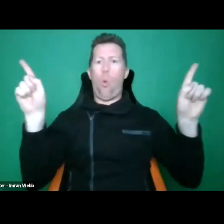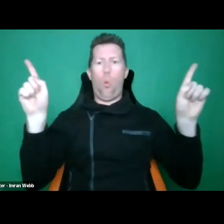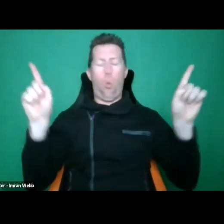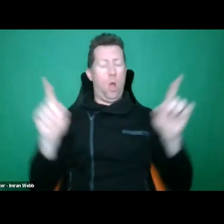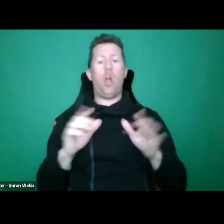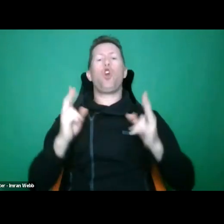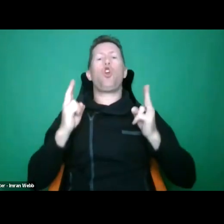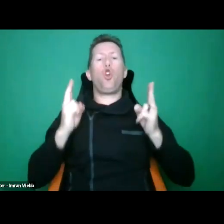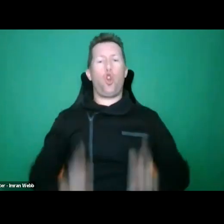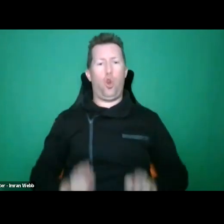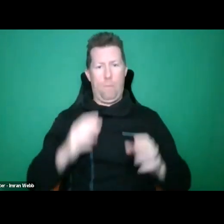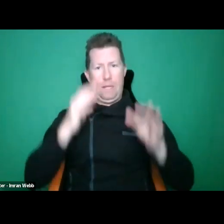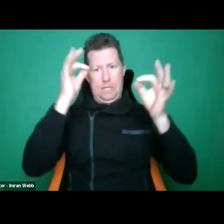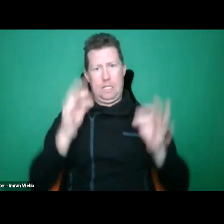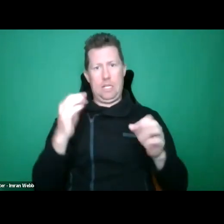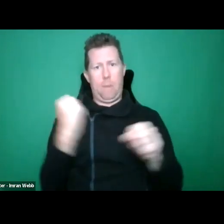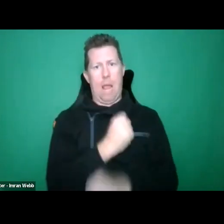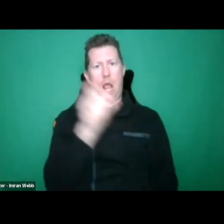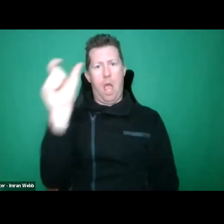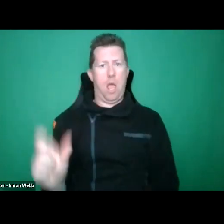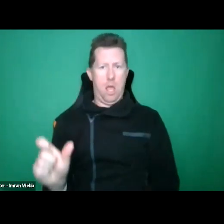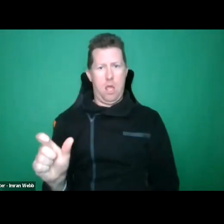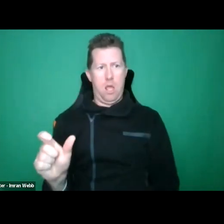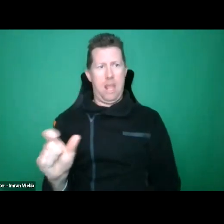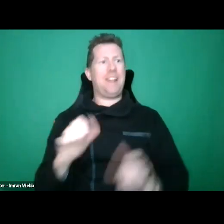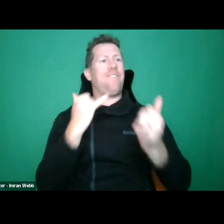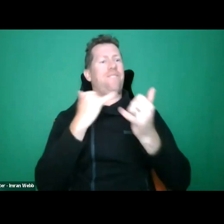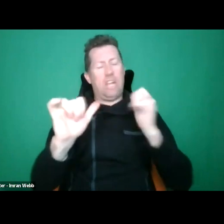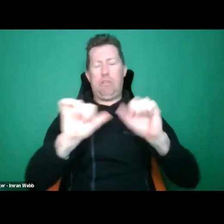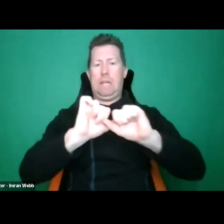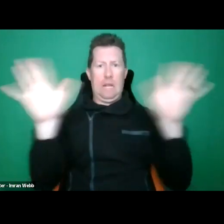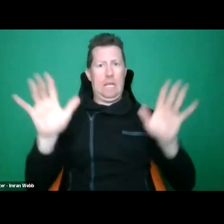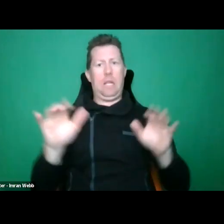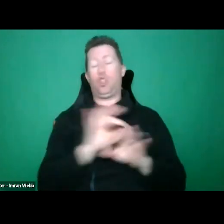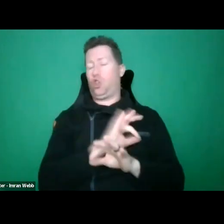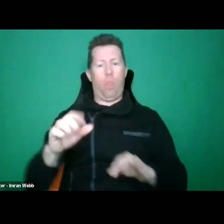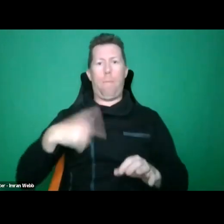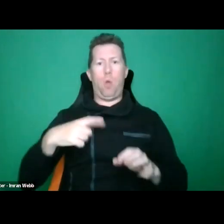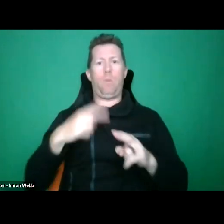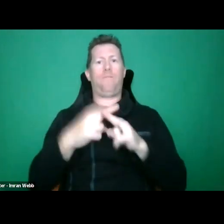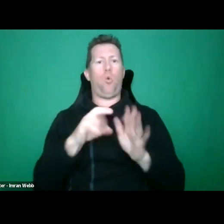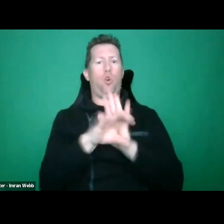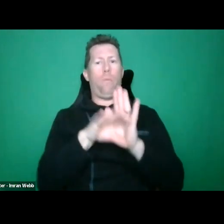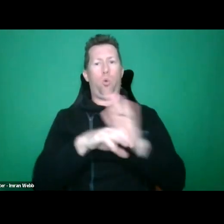This is very clear and is not the purpose of the asset. And as Paul mentioned, of course, the data will be protected